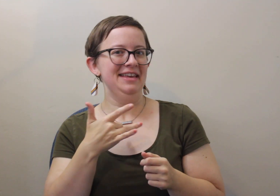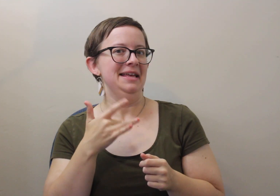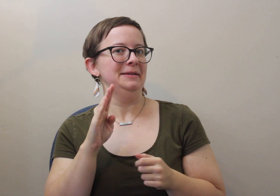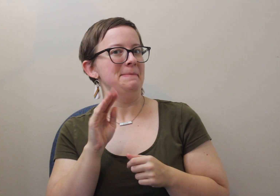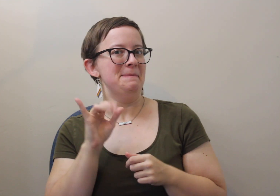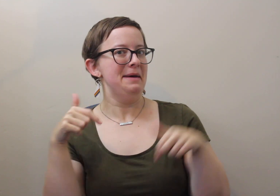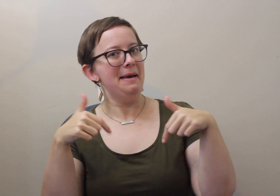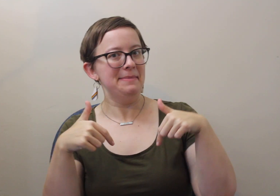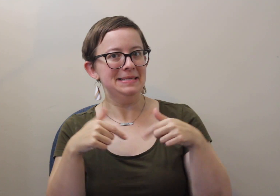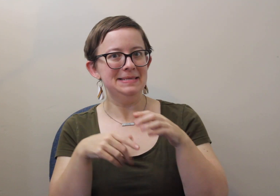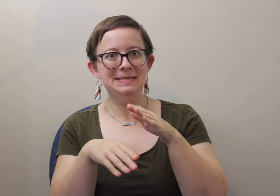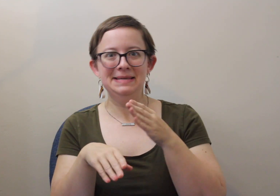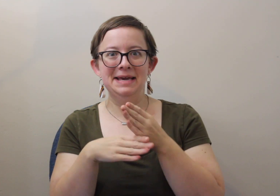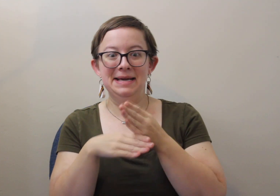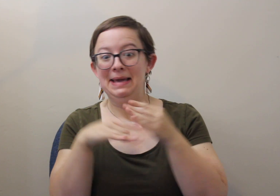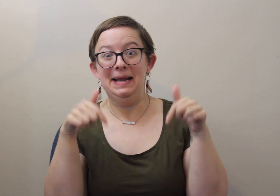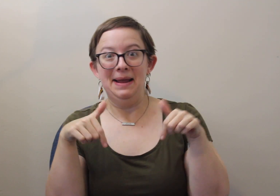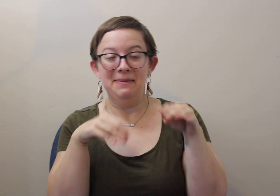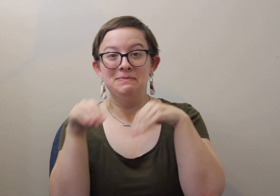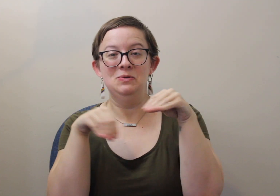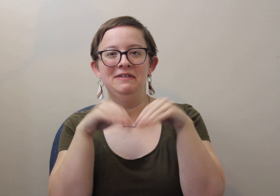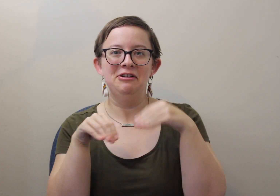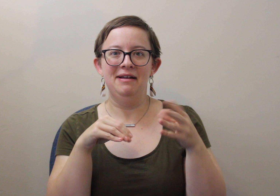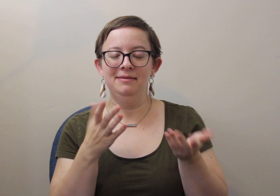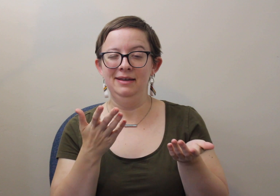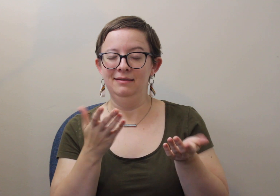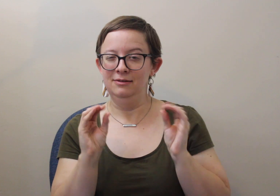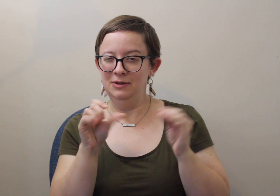that I have been feeling Bobby down there kicking or moving.